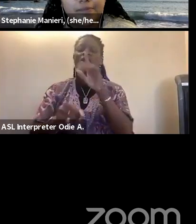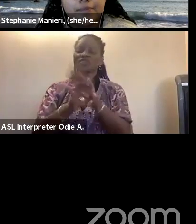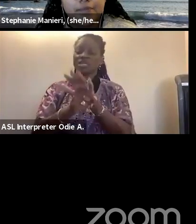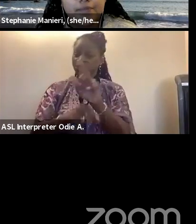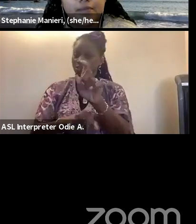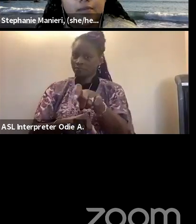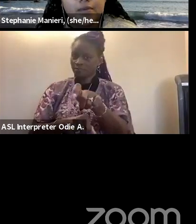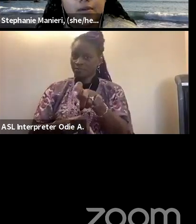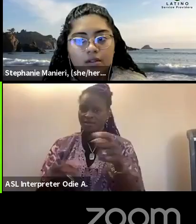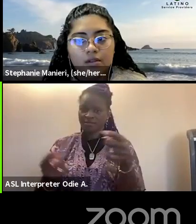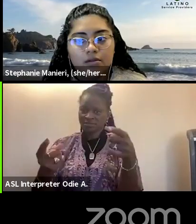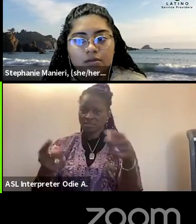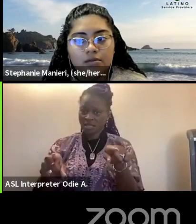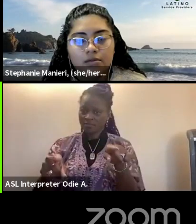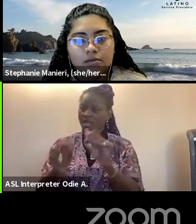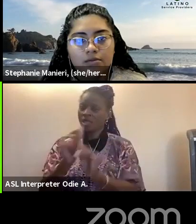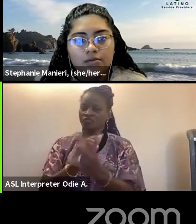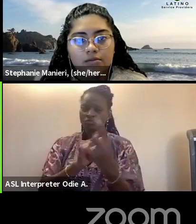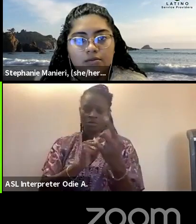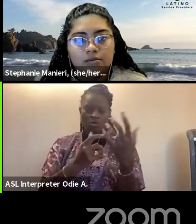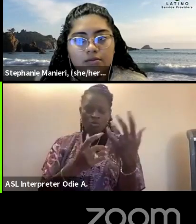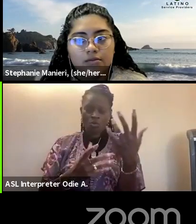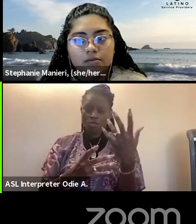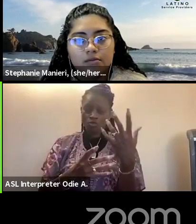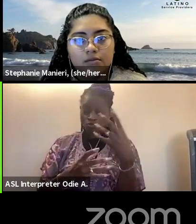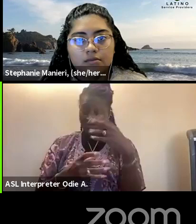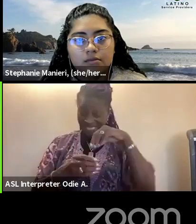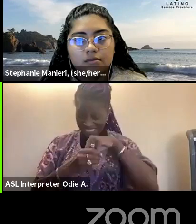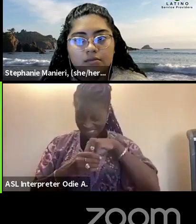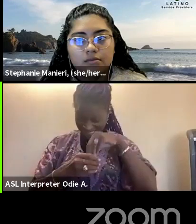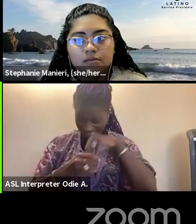And if everybody who is in an indoor setting of a stable